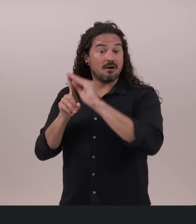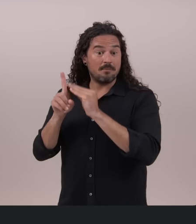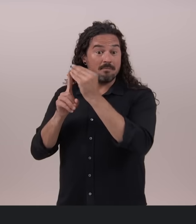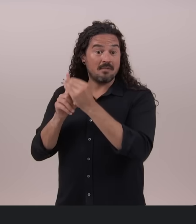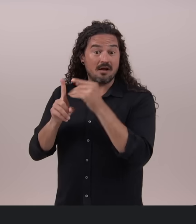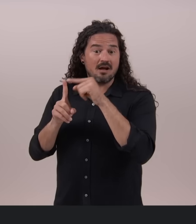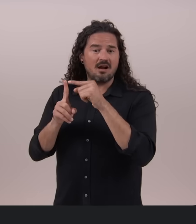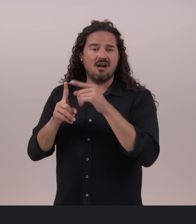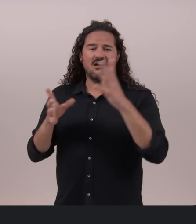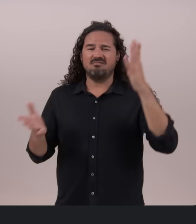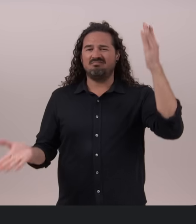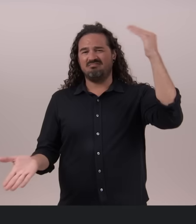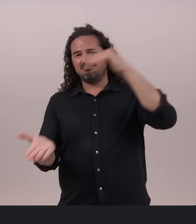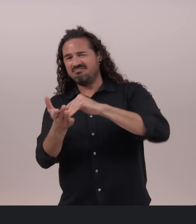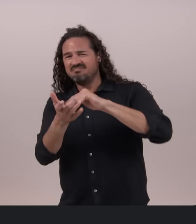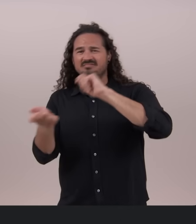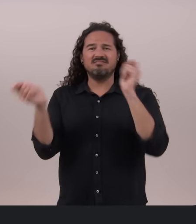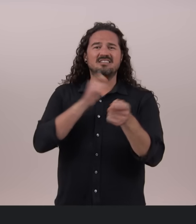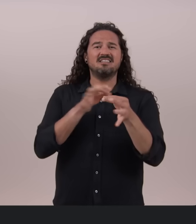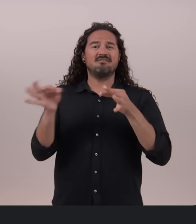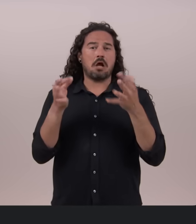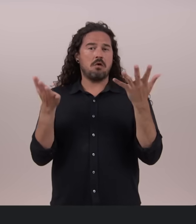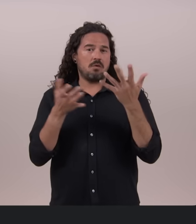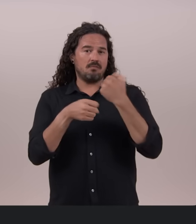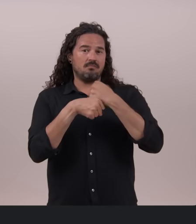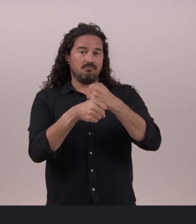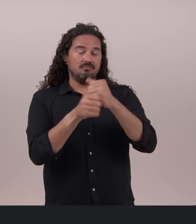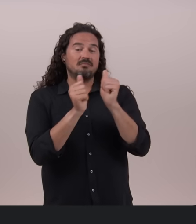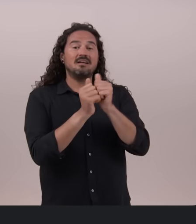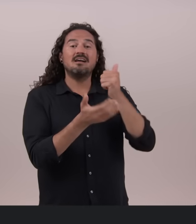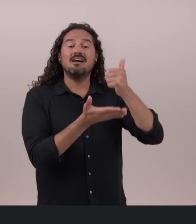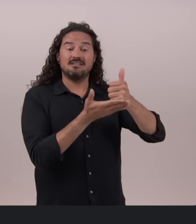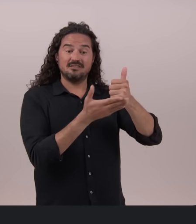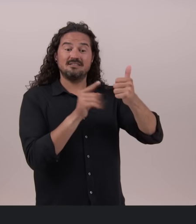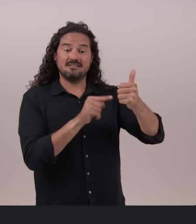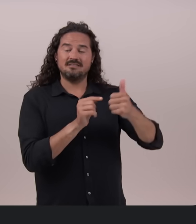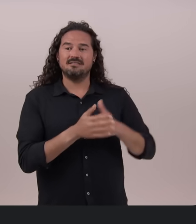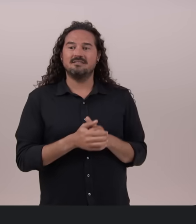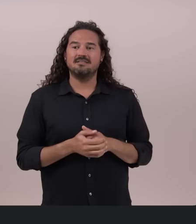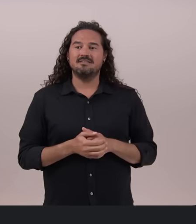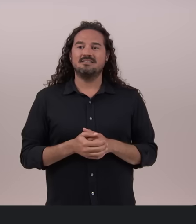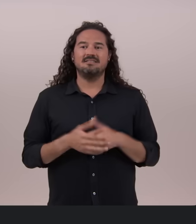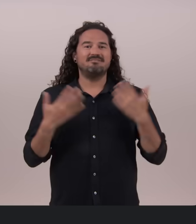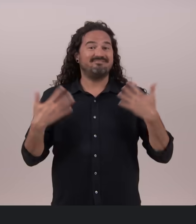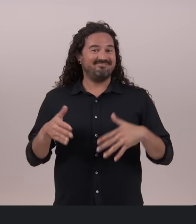what you can build with agents. And it looks like my app has deployed